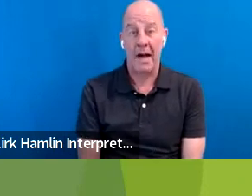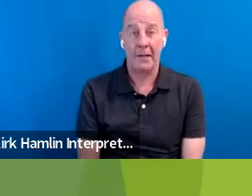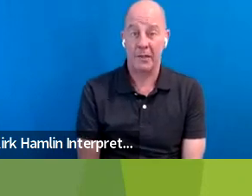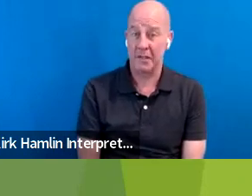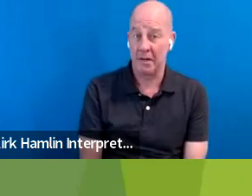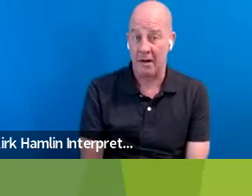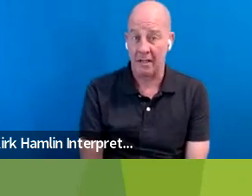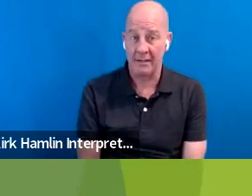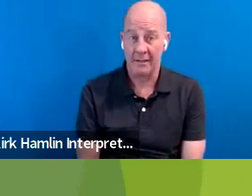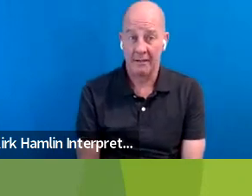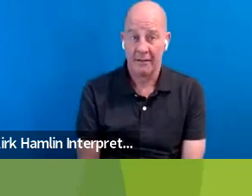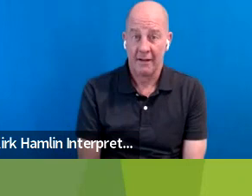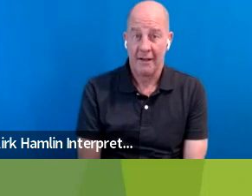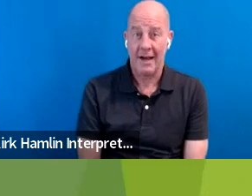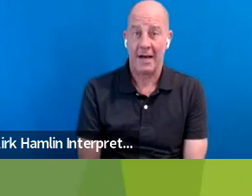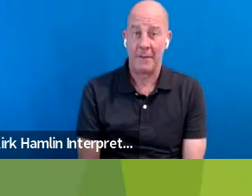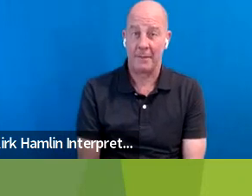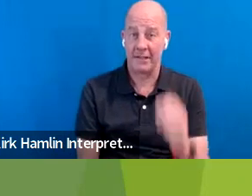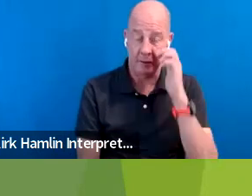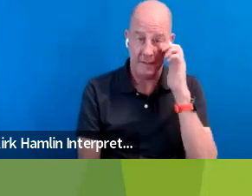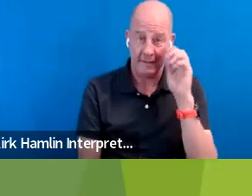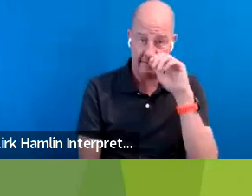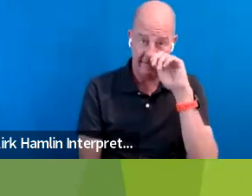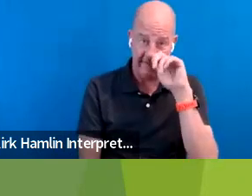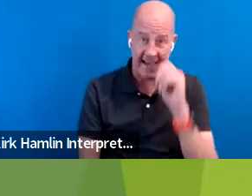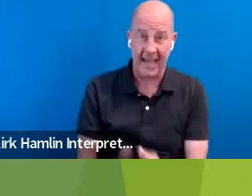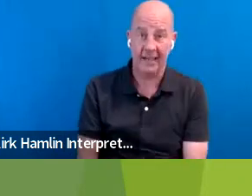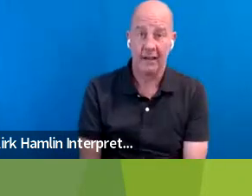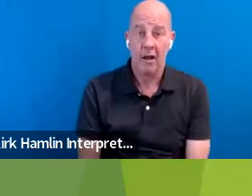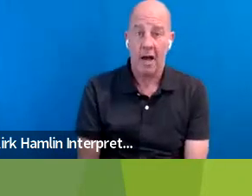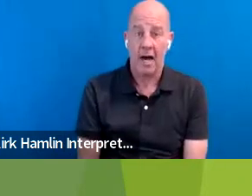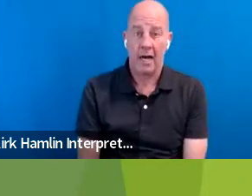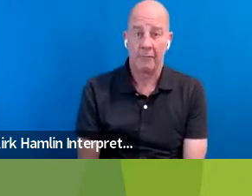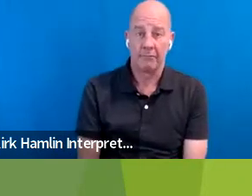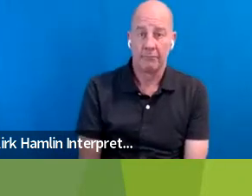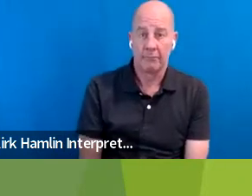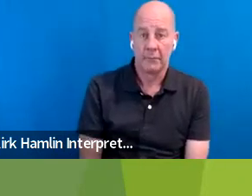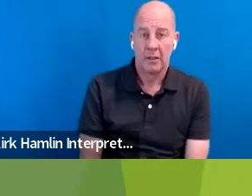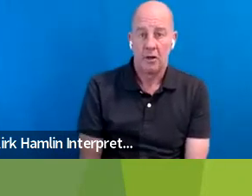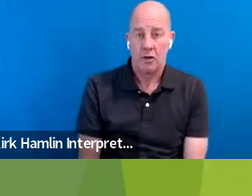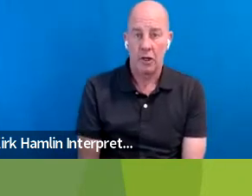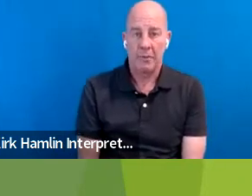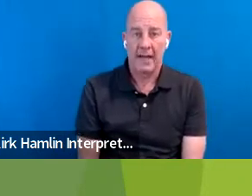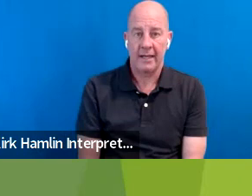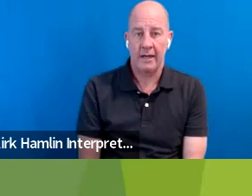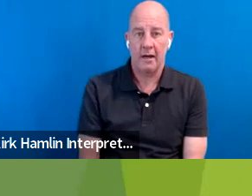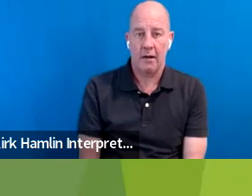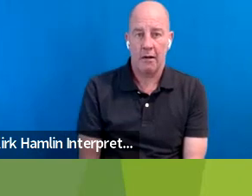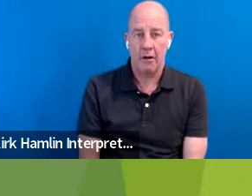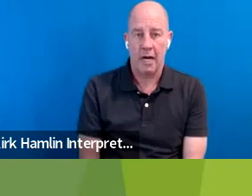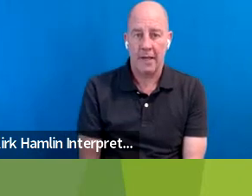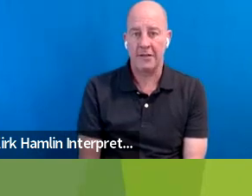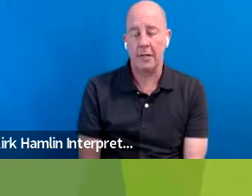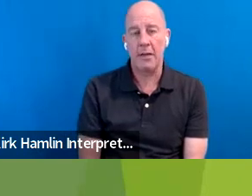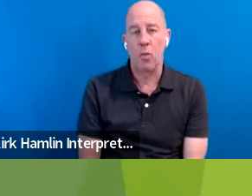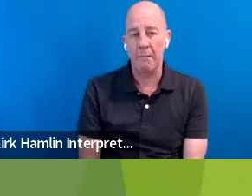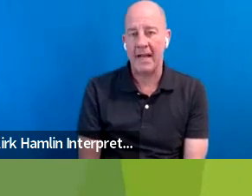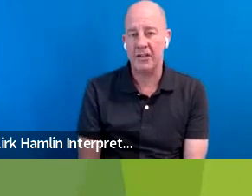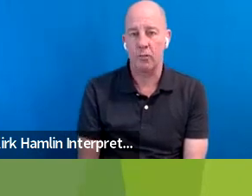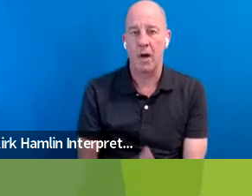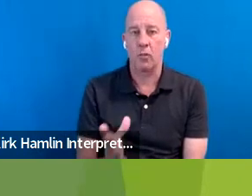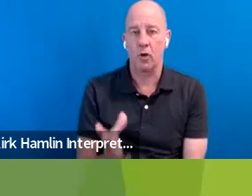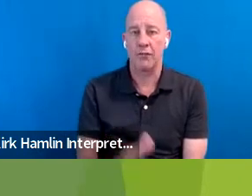Really my response, maybe it's a little vague, you know, but it's going to be what works